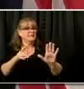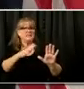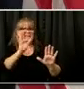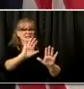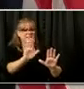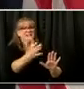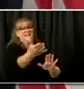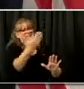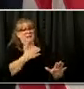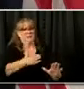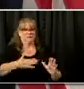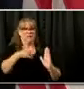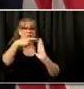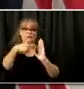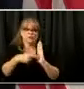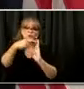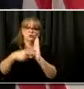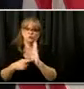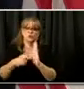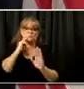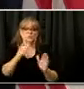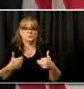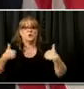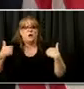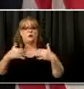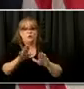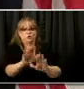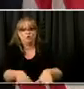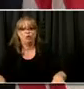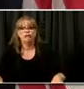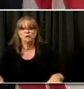maintain those connections but if you don't like that look for others we also see that attendance